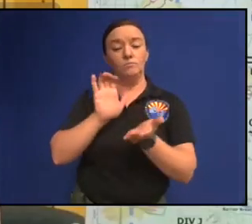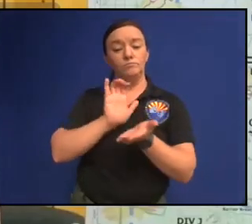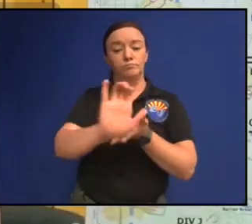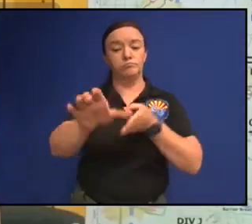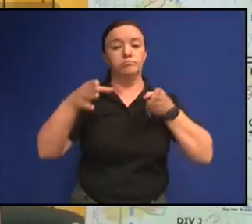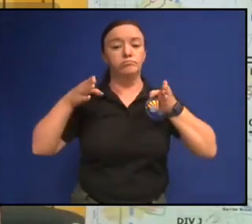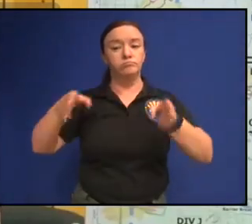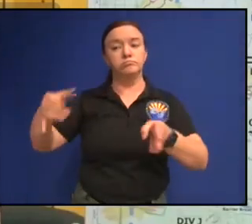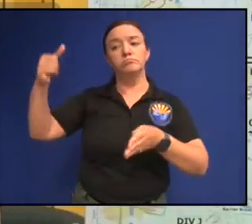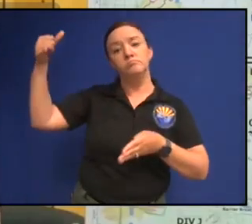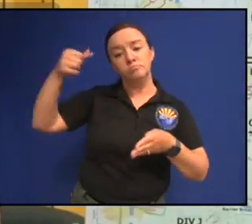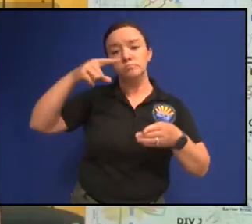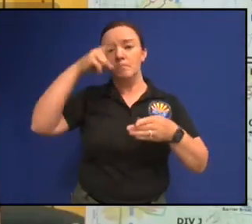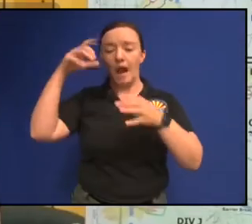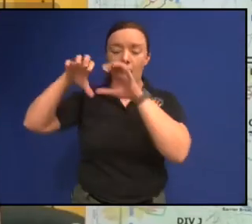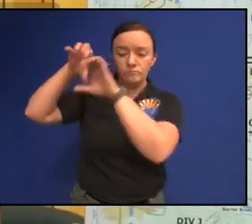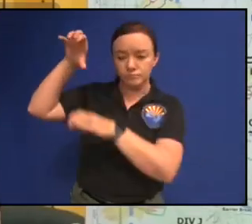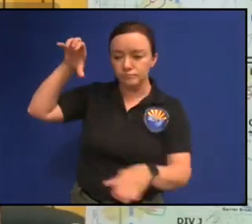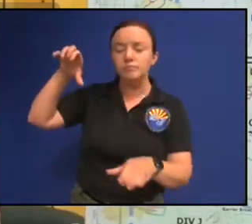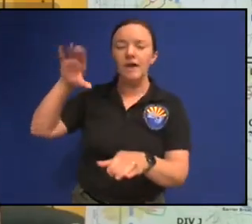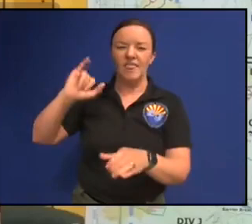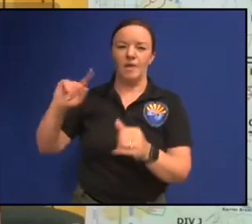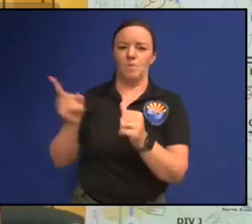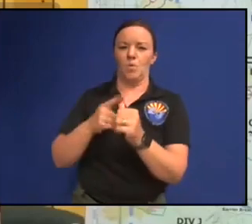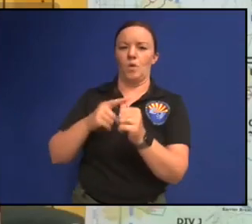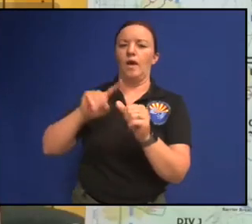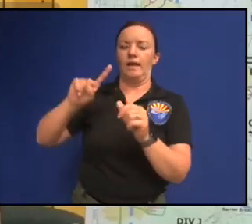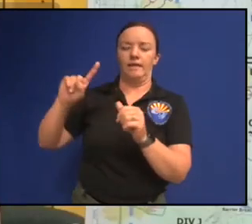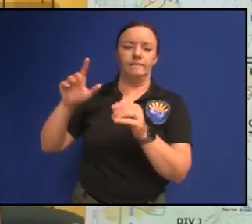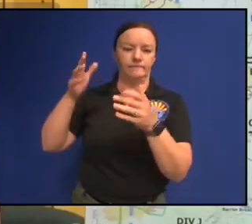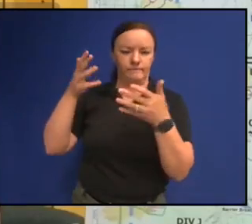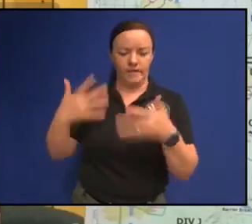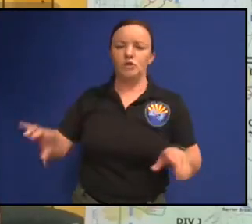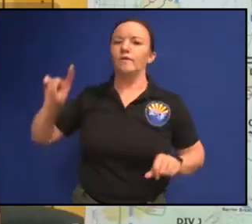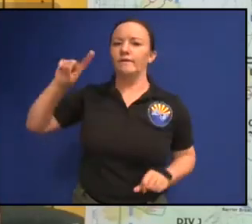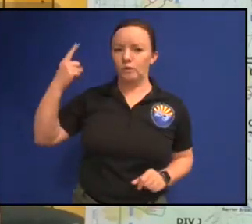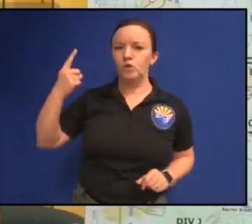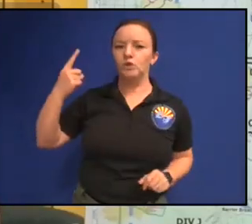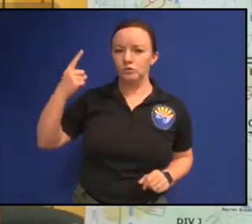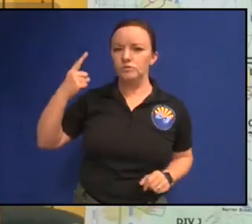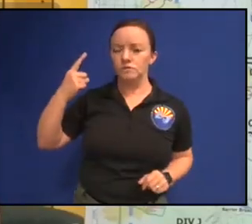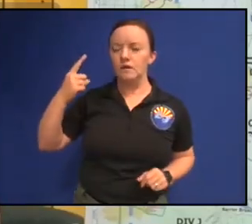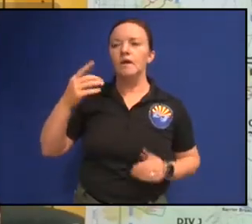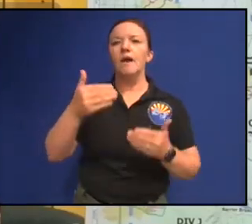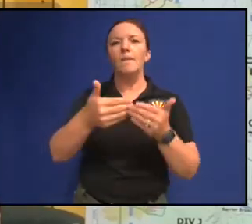AS POSSIBLE BEFORE THIS FIRE HAS A CHANCE TO MAKE ANY SORT OF RUN.